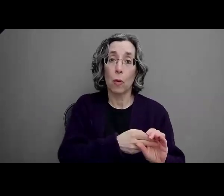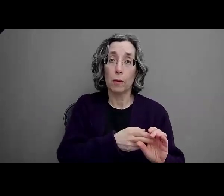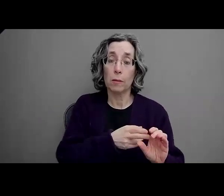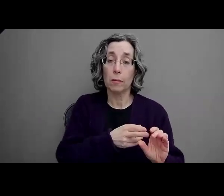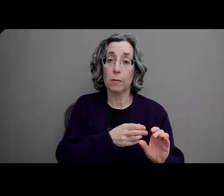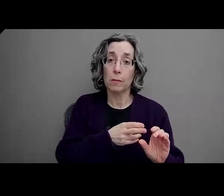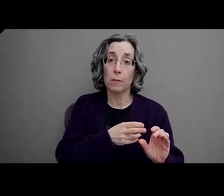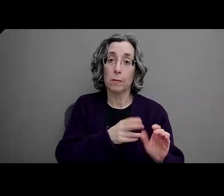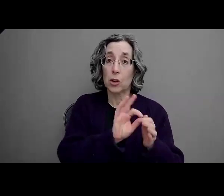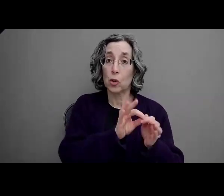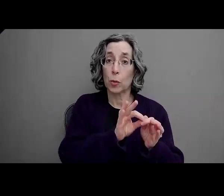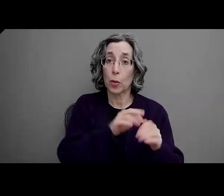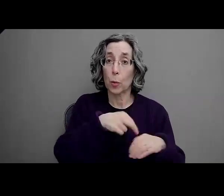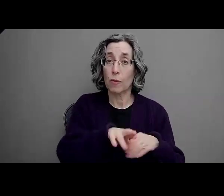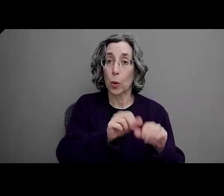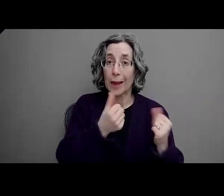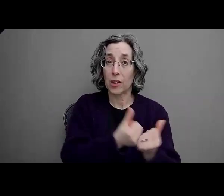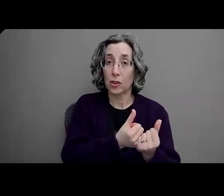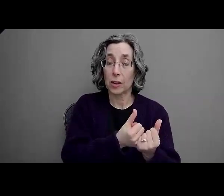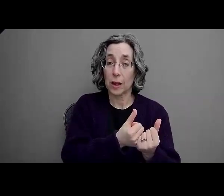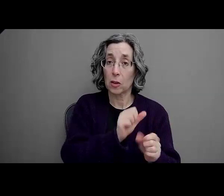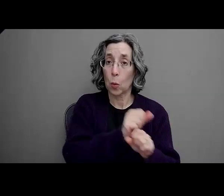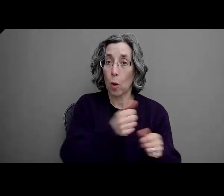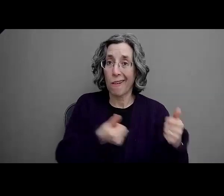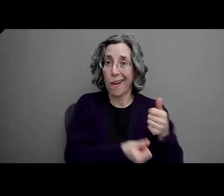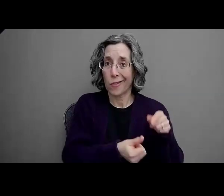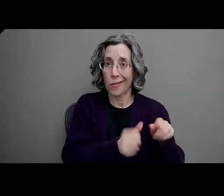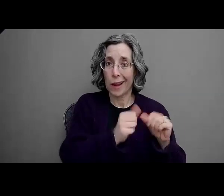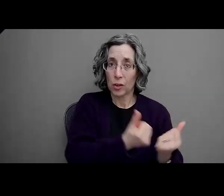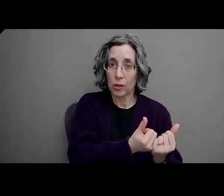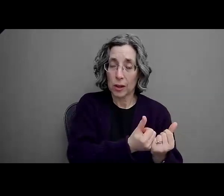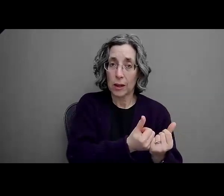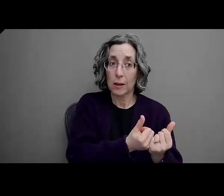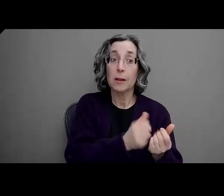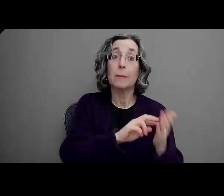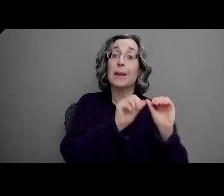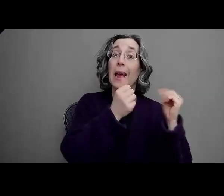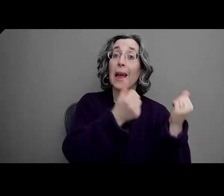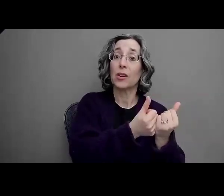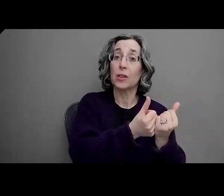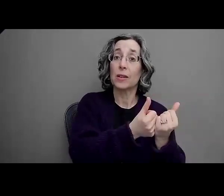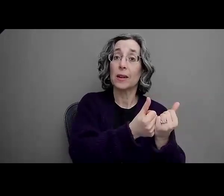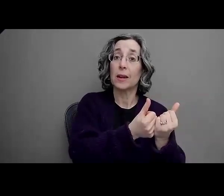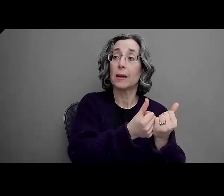of thing. Or those interpreters can maybe sign up for work through an interpreter referral agency, where the agency